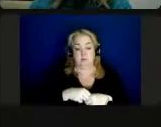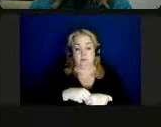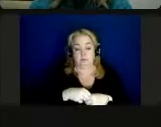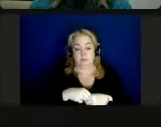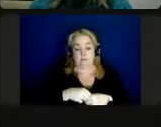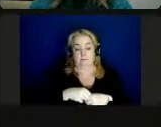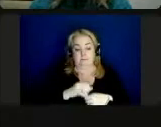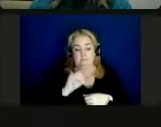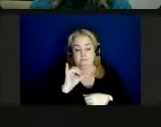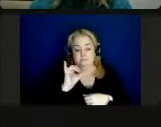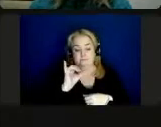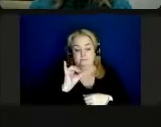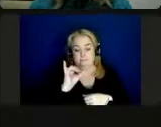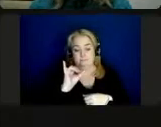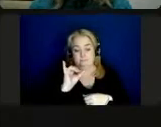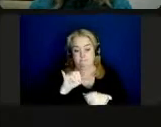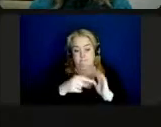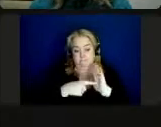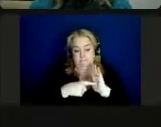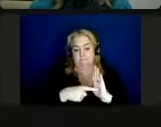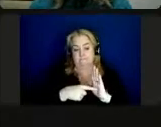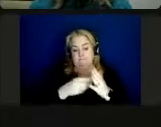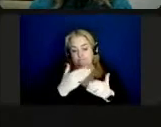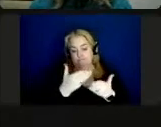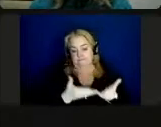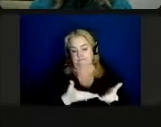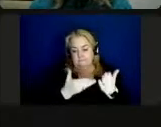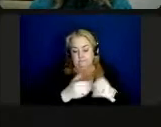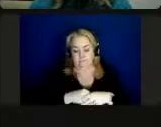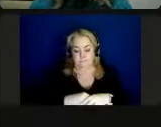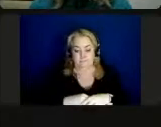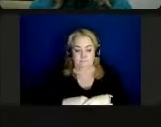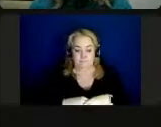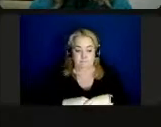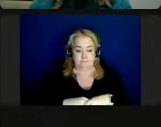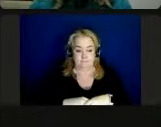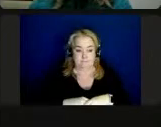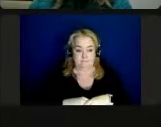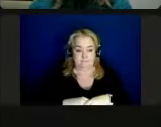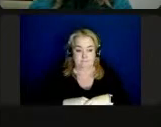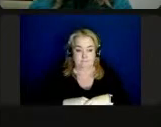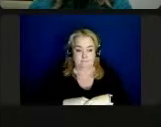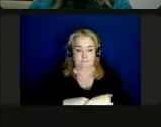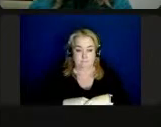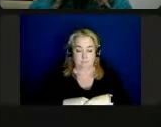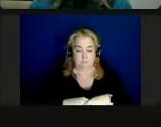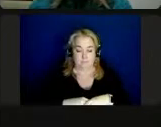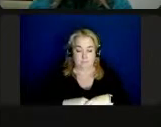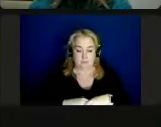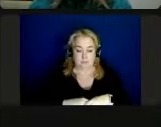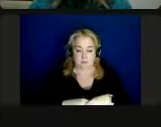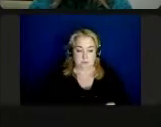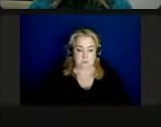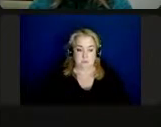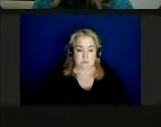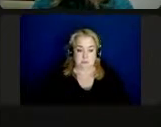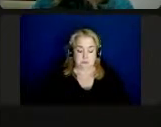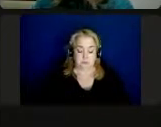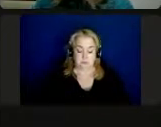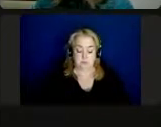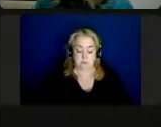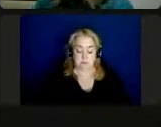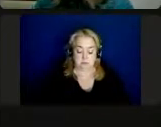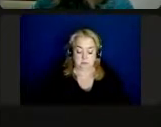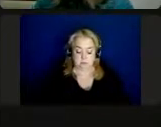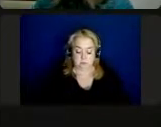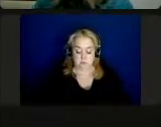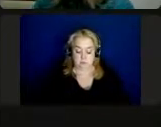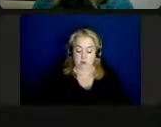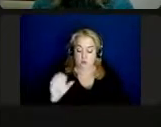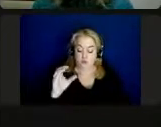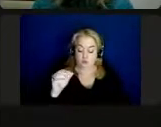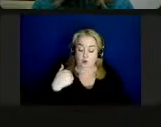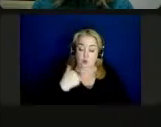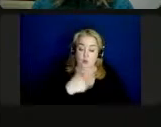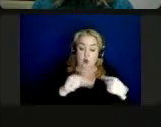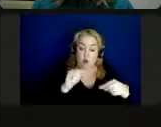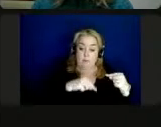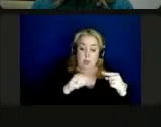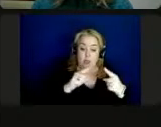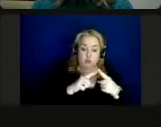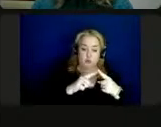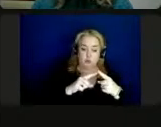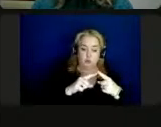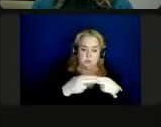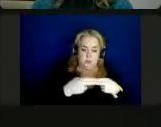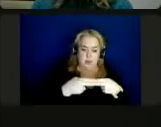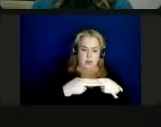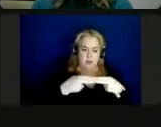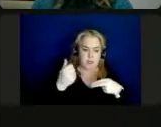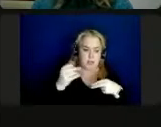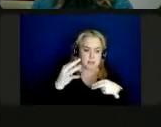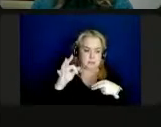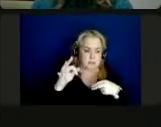MAX OUT I POINT ONE PERCENT OF